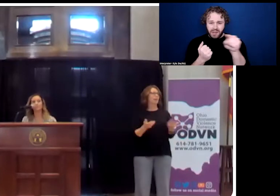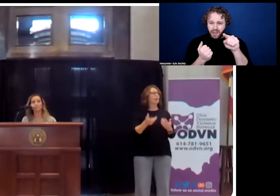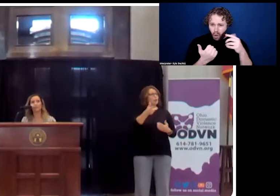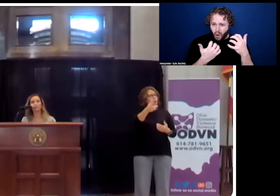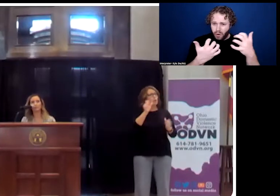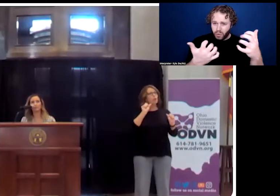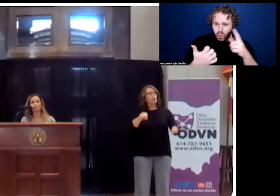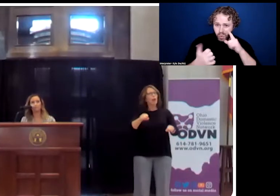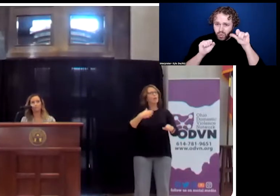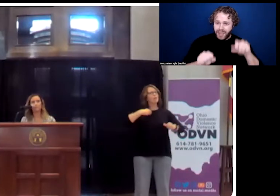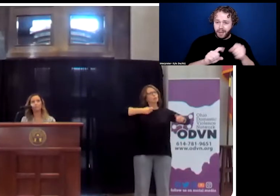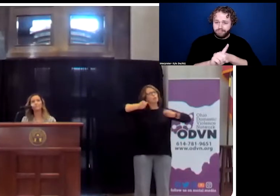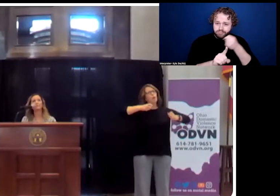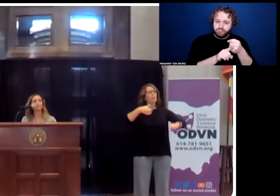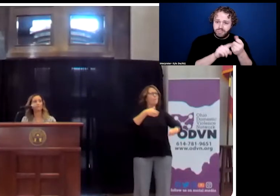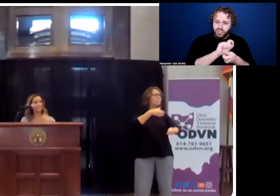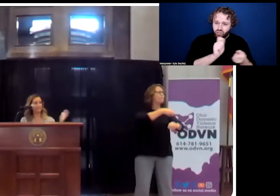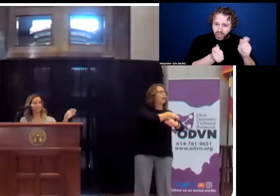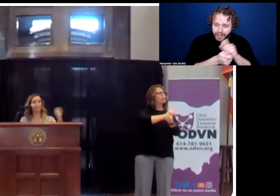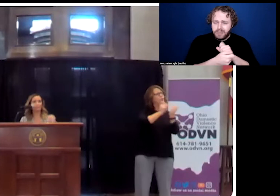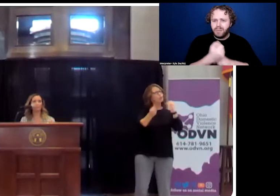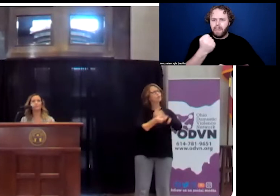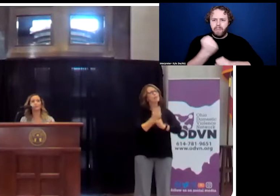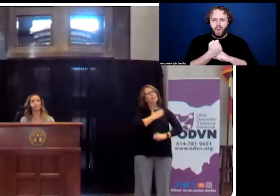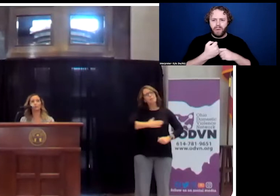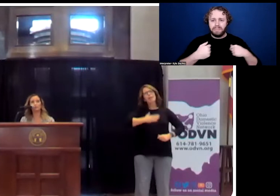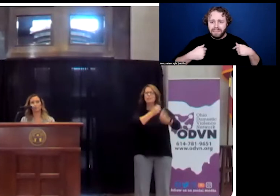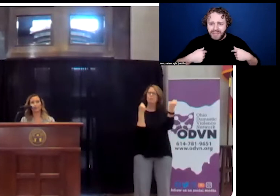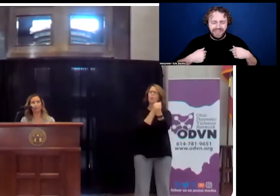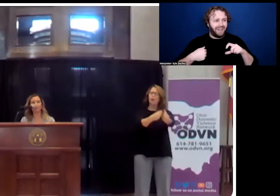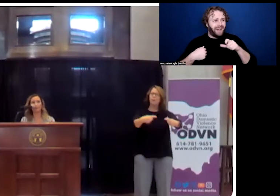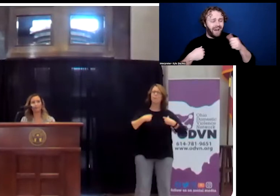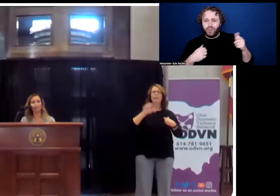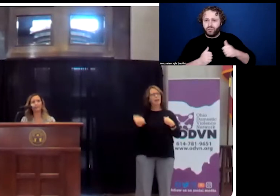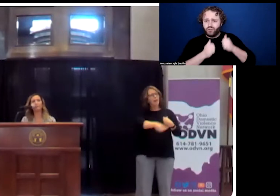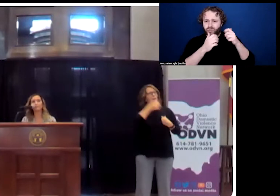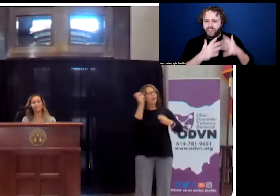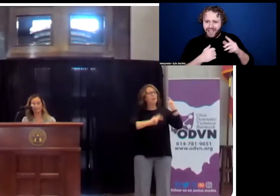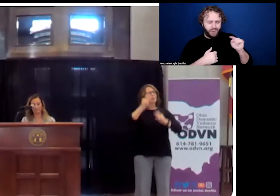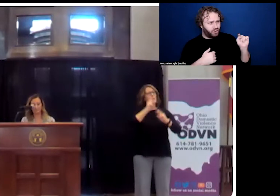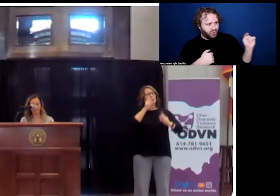a change, you stand with me and every other person who's a survivor and help us make a difference.